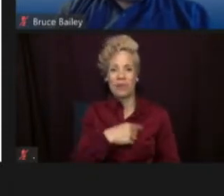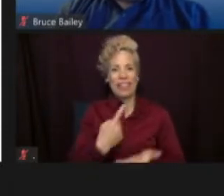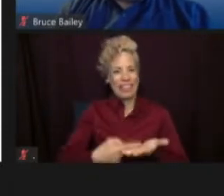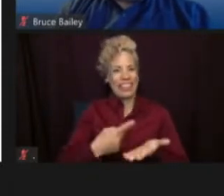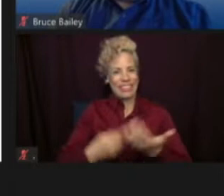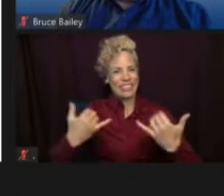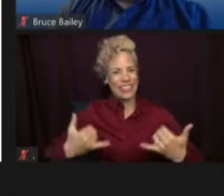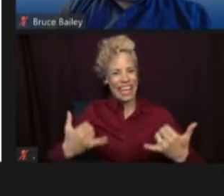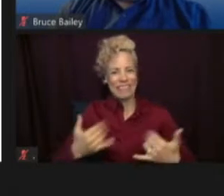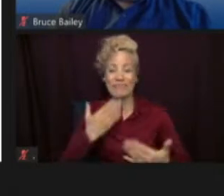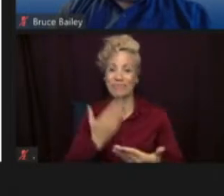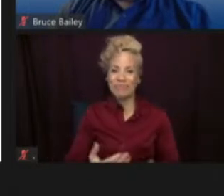Next slide please.